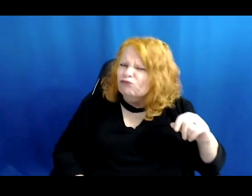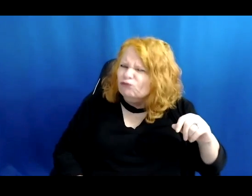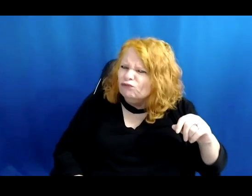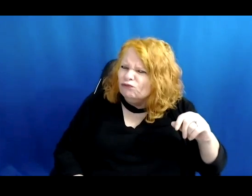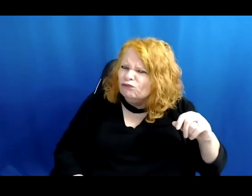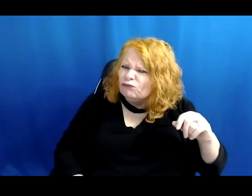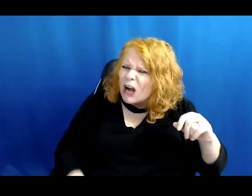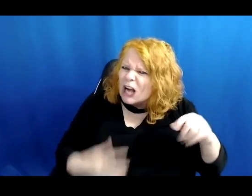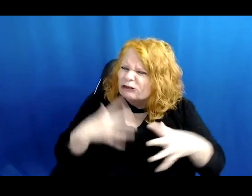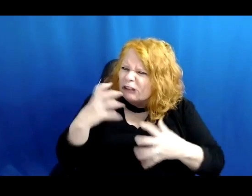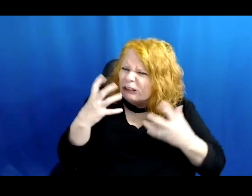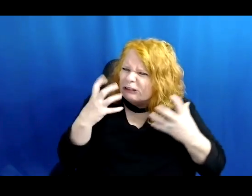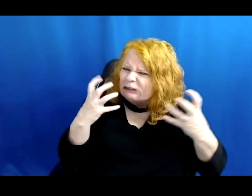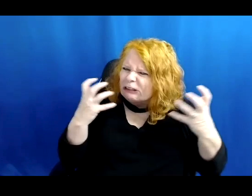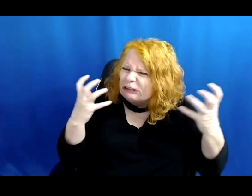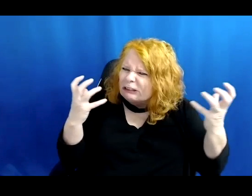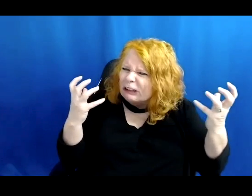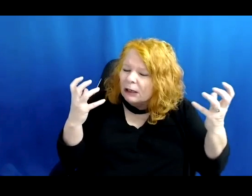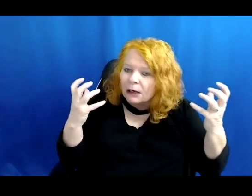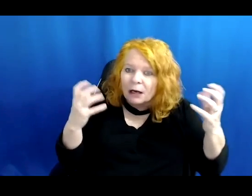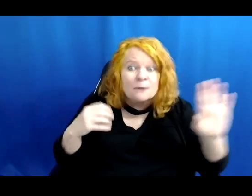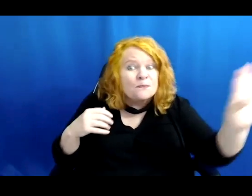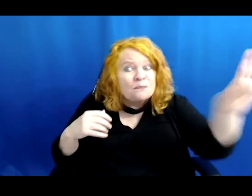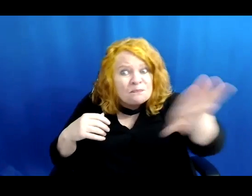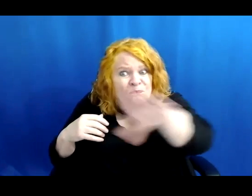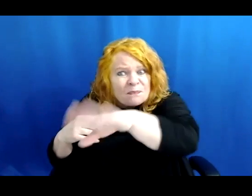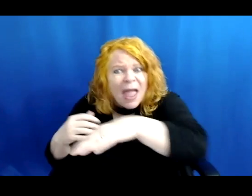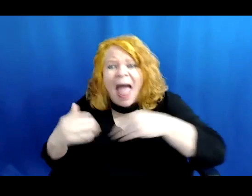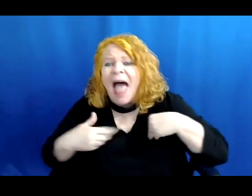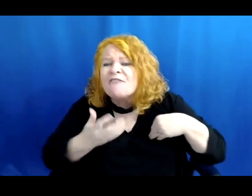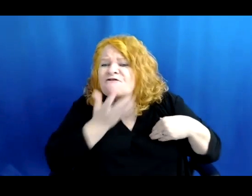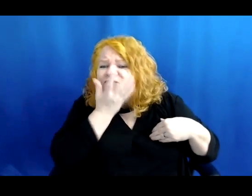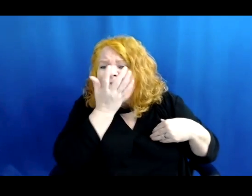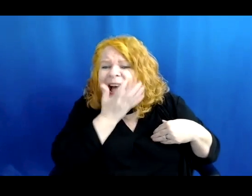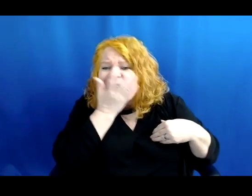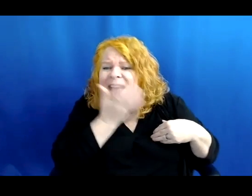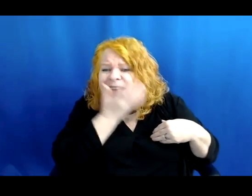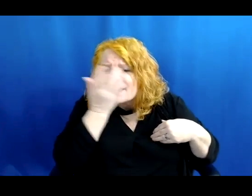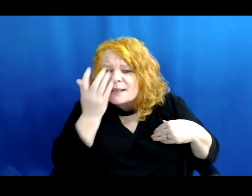“Does anyone have any grass?” “Grass?” said Silly Sailor Sid.